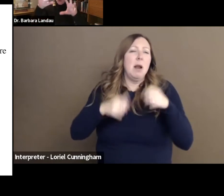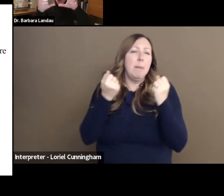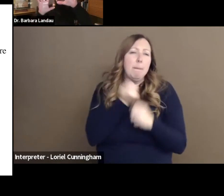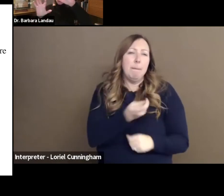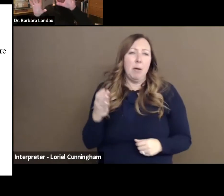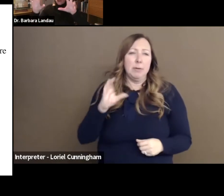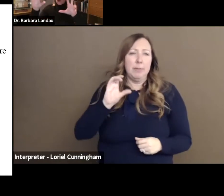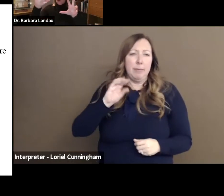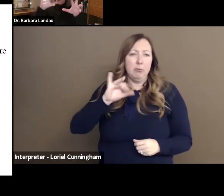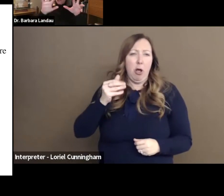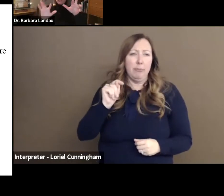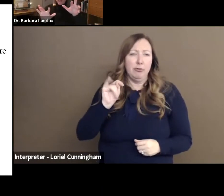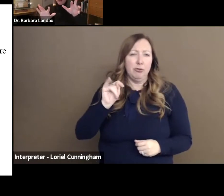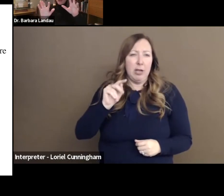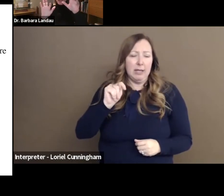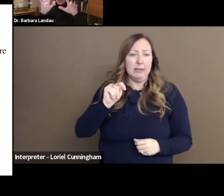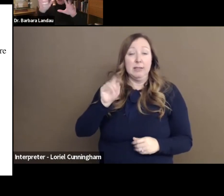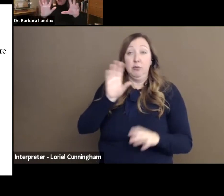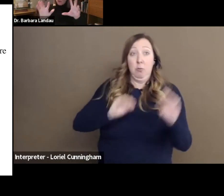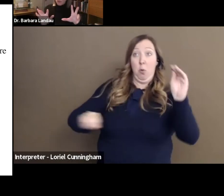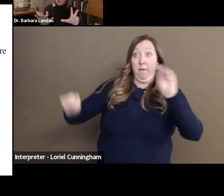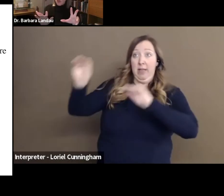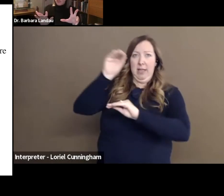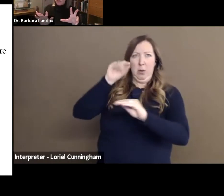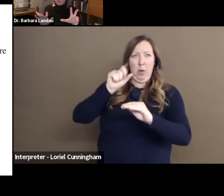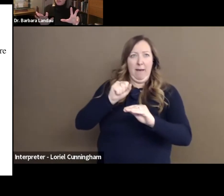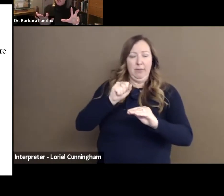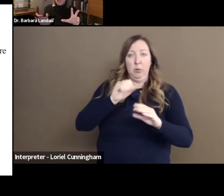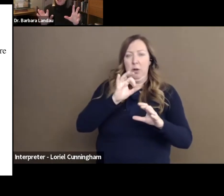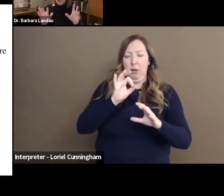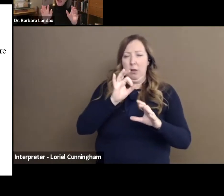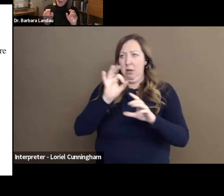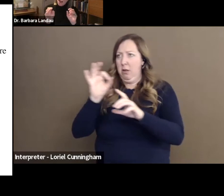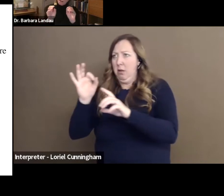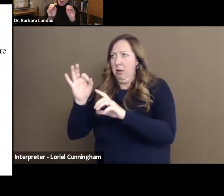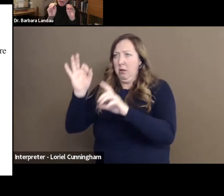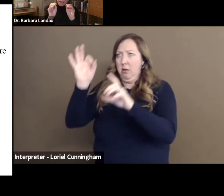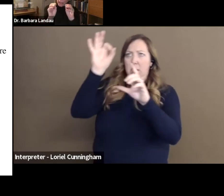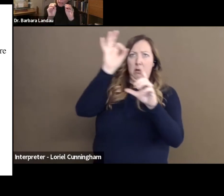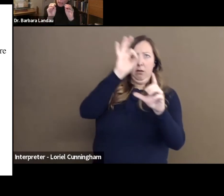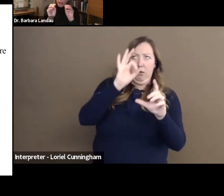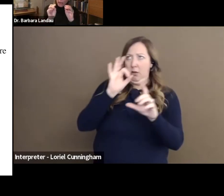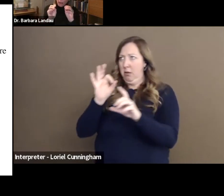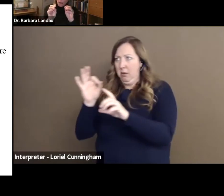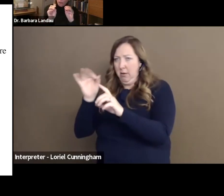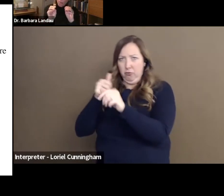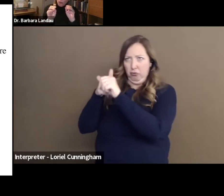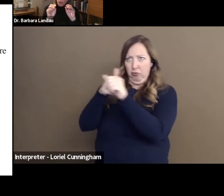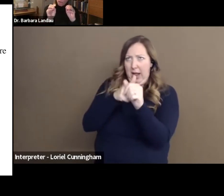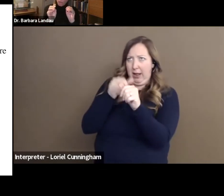objects as they're all moving together and identify which are targets they have a